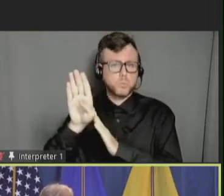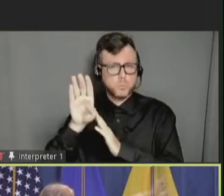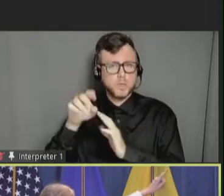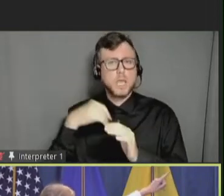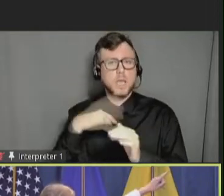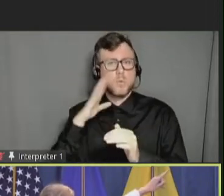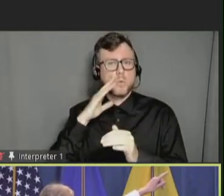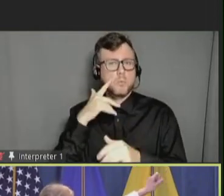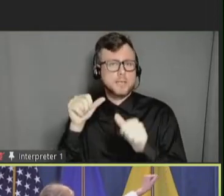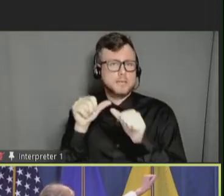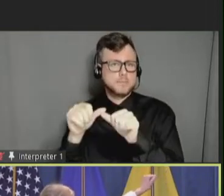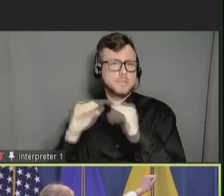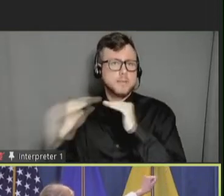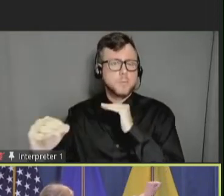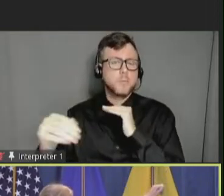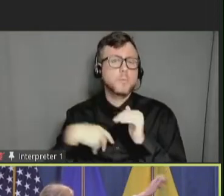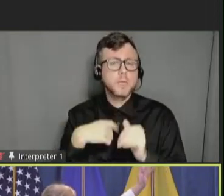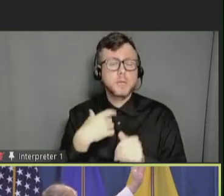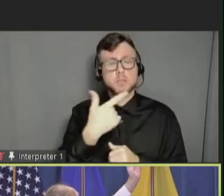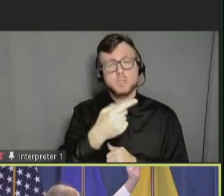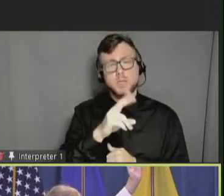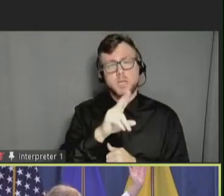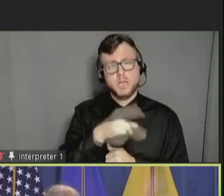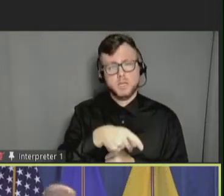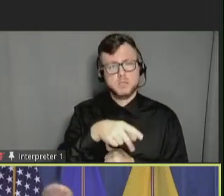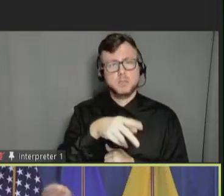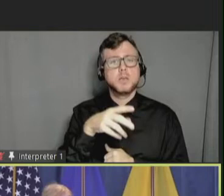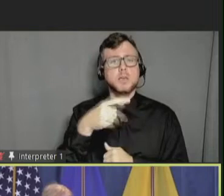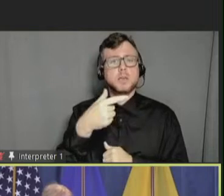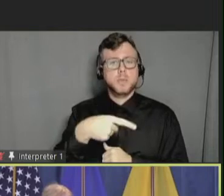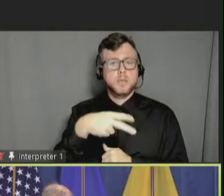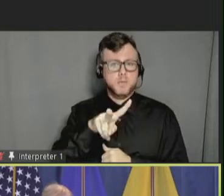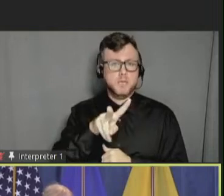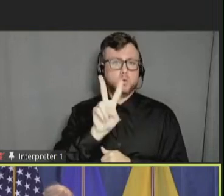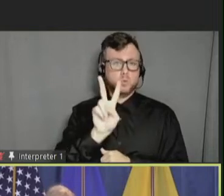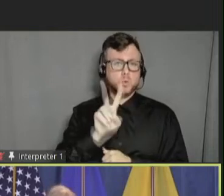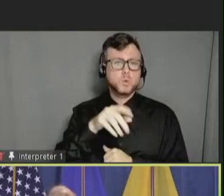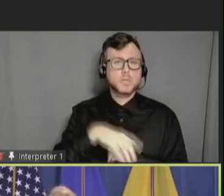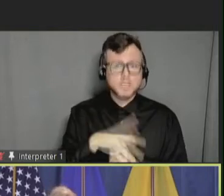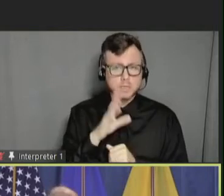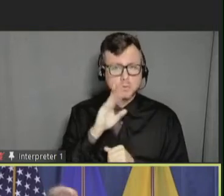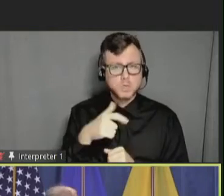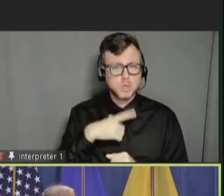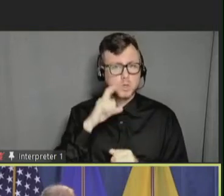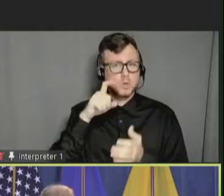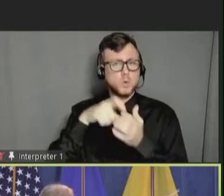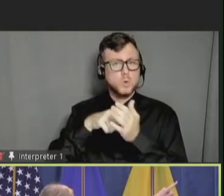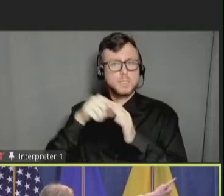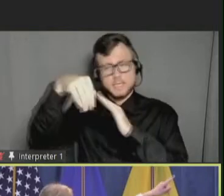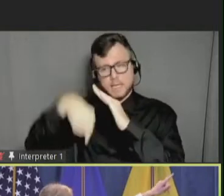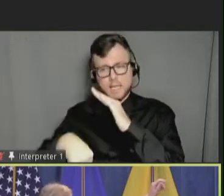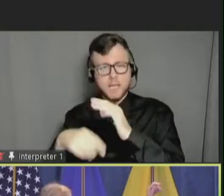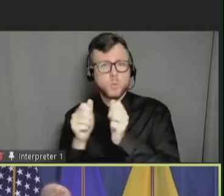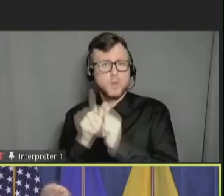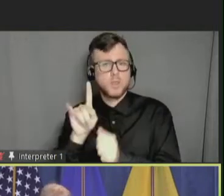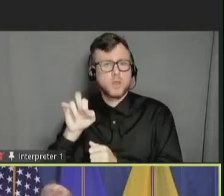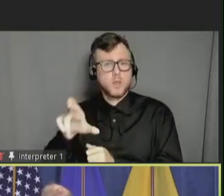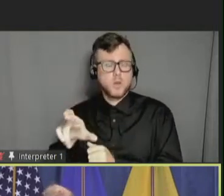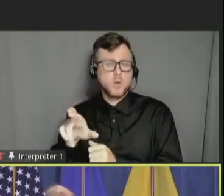If we immunized with gDHBV2, we see a nice 2 to 3 log decline in titers. If we use HBV2 without gD,